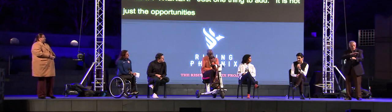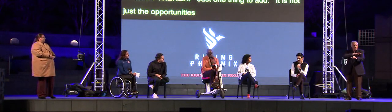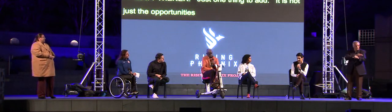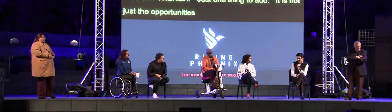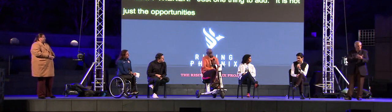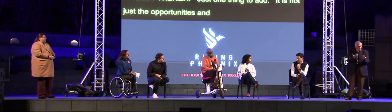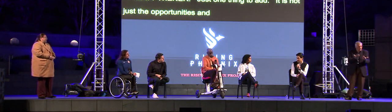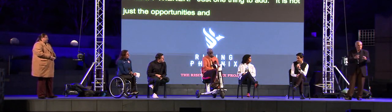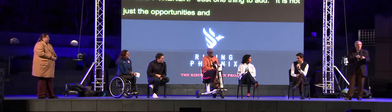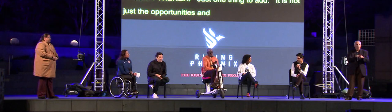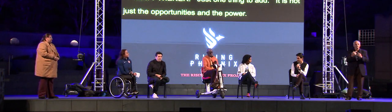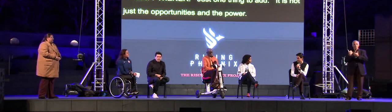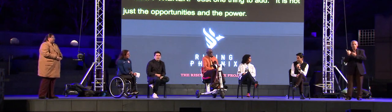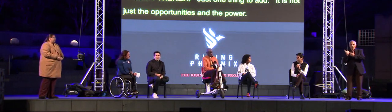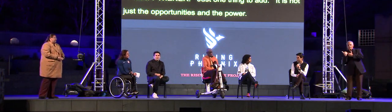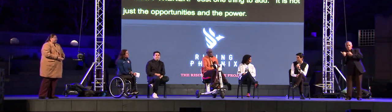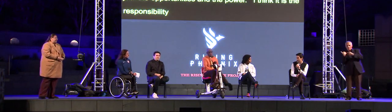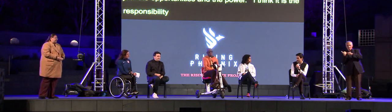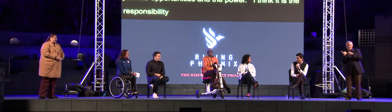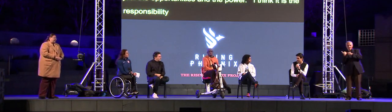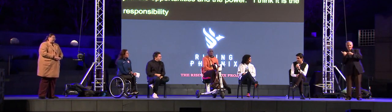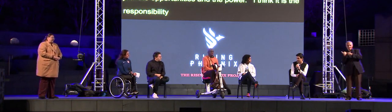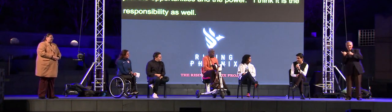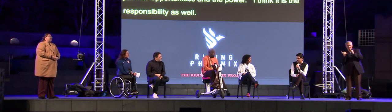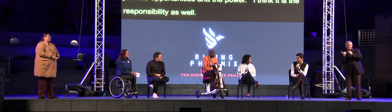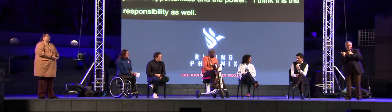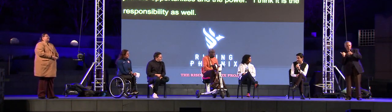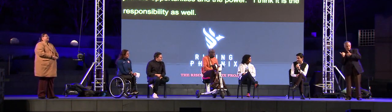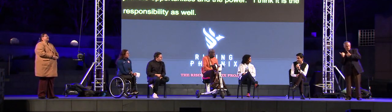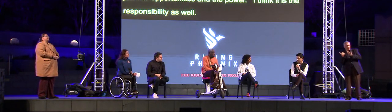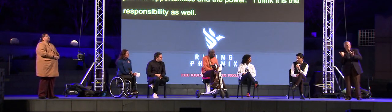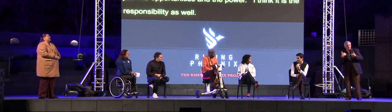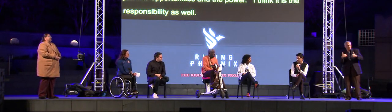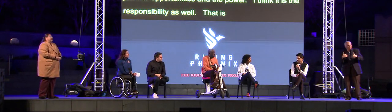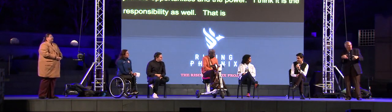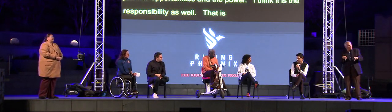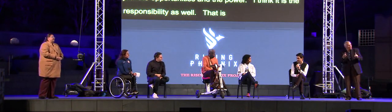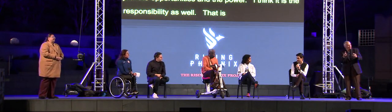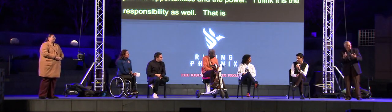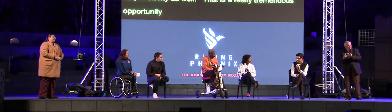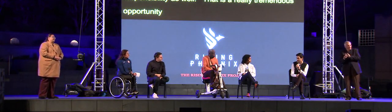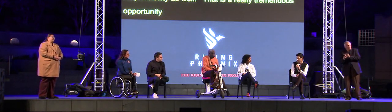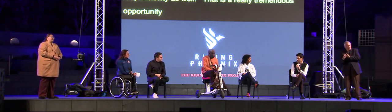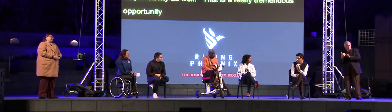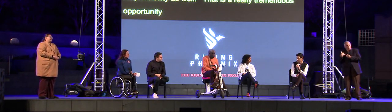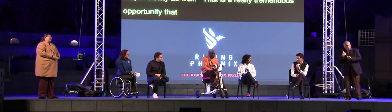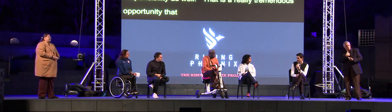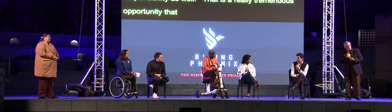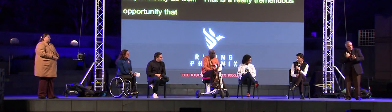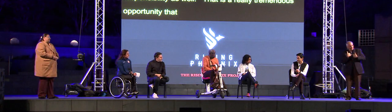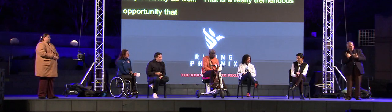It's the responsibility as well, and that's a really tremendous opportunity is that we have the responsibility.